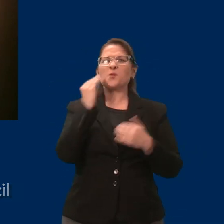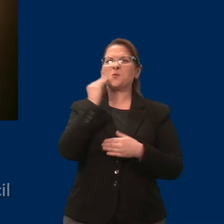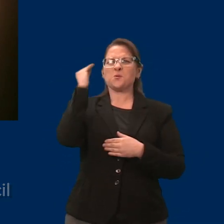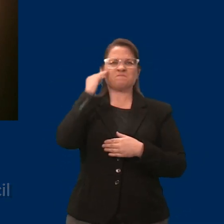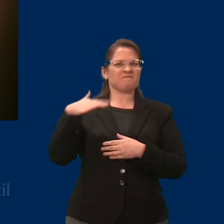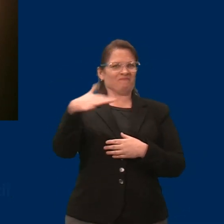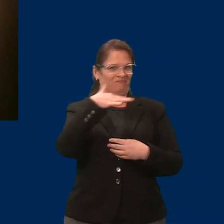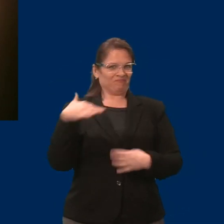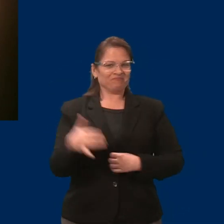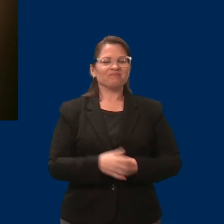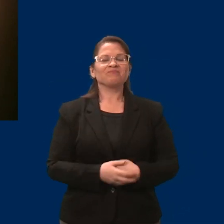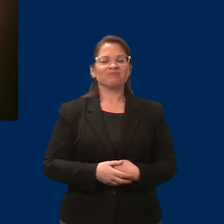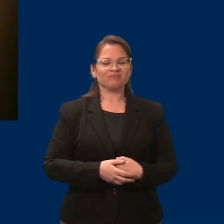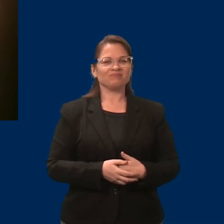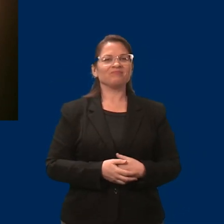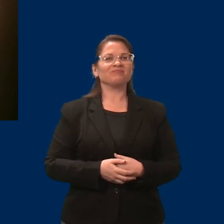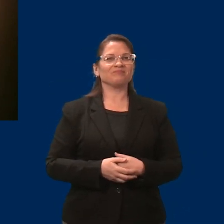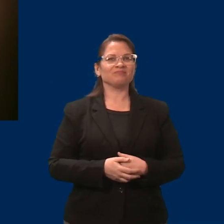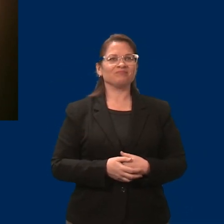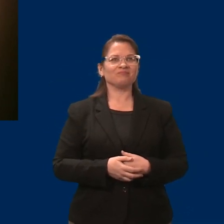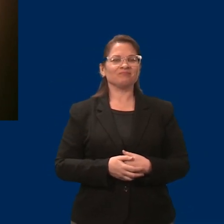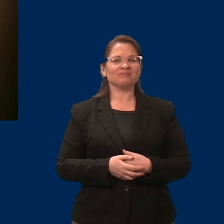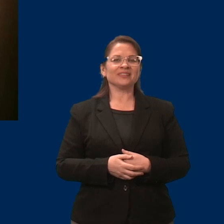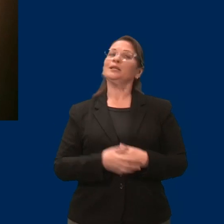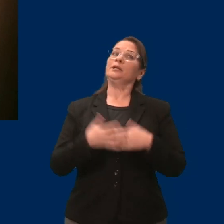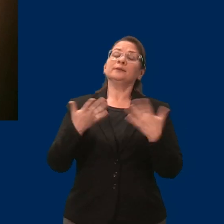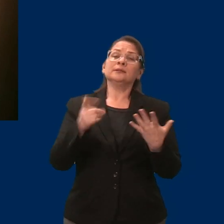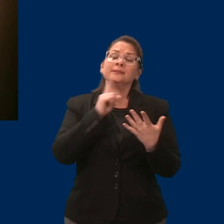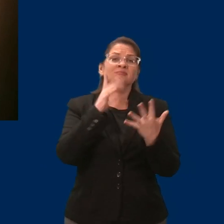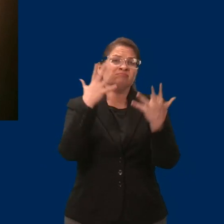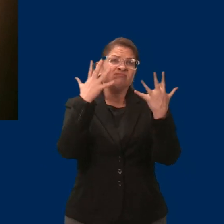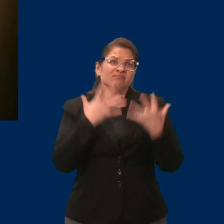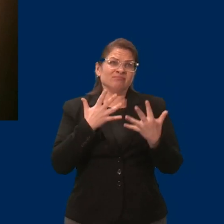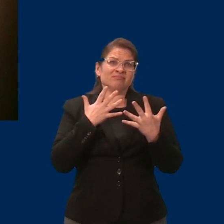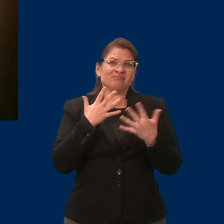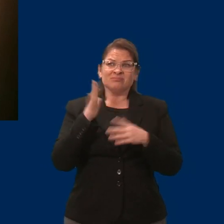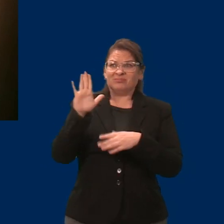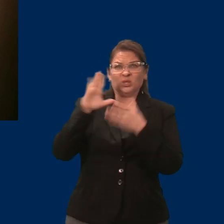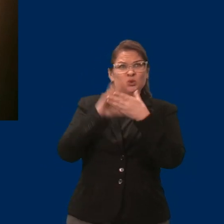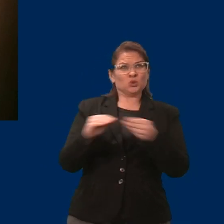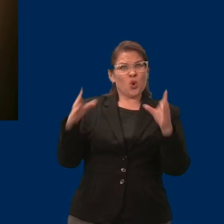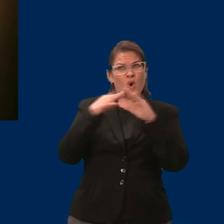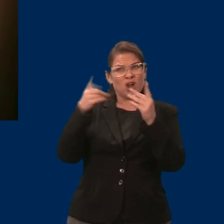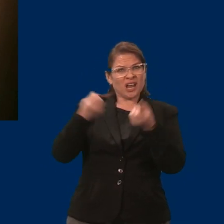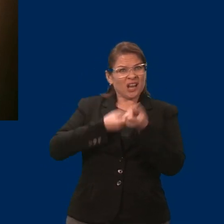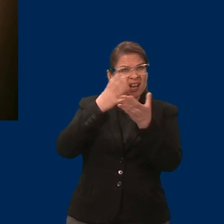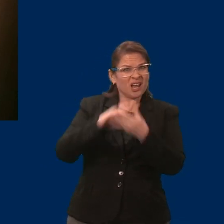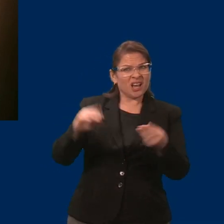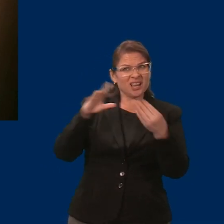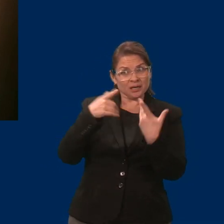So sadly, Anne's story is not unique in the rare disease community. Anne, you know this.